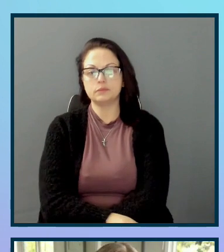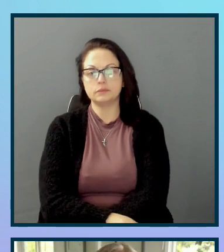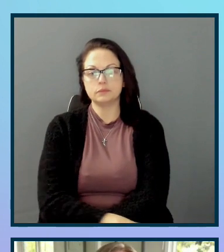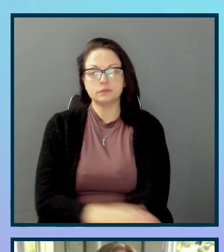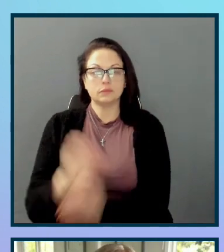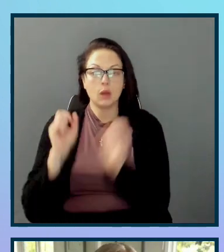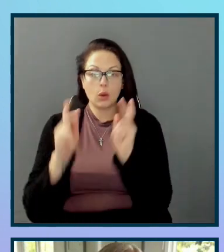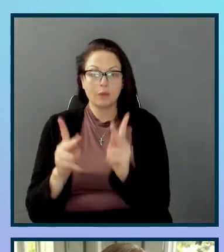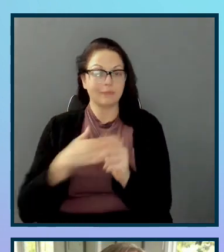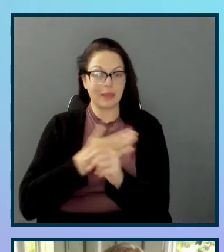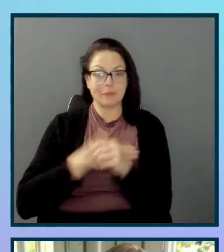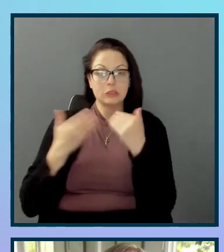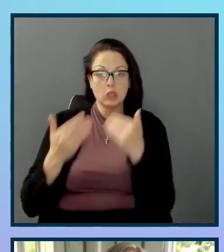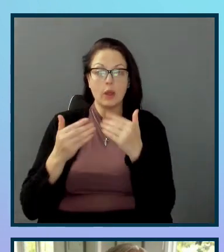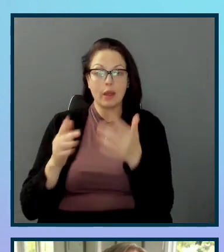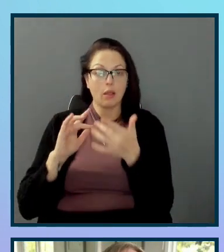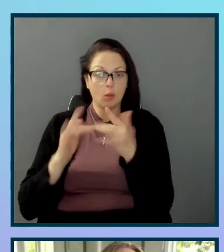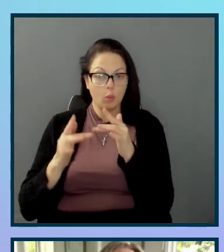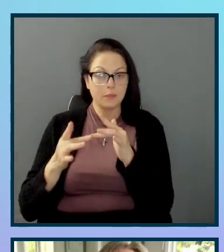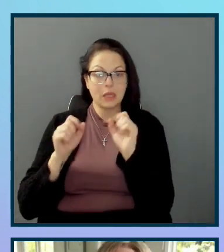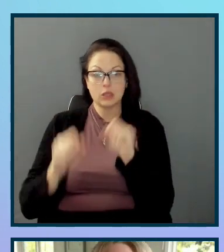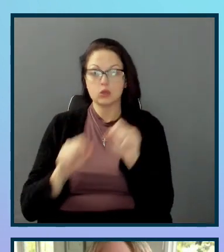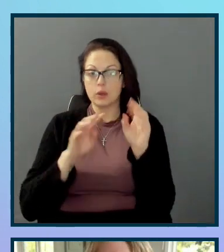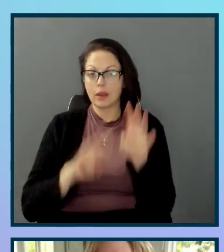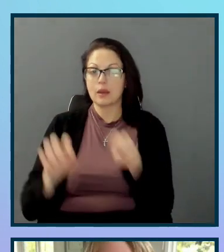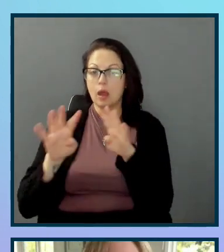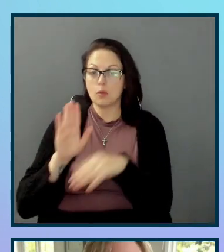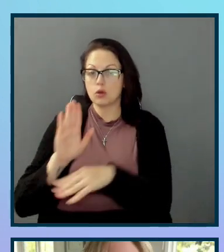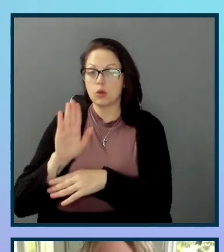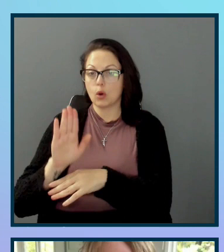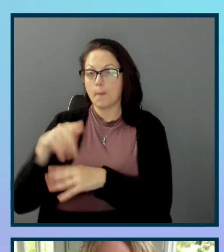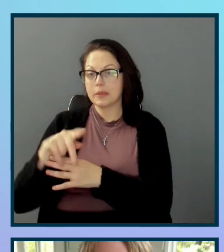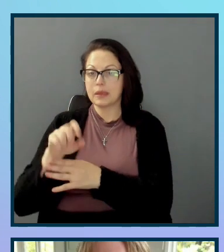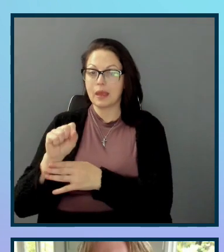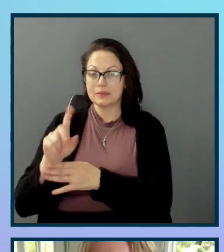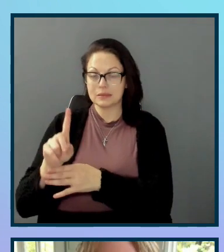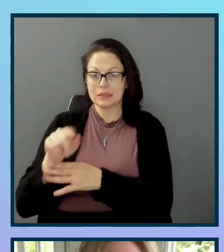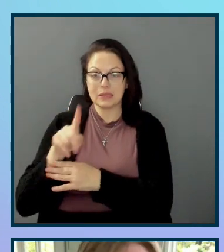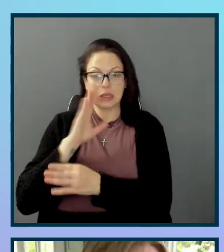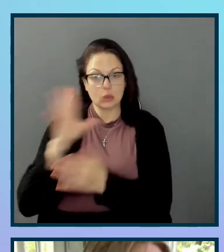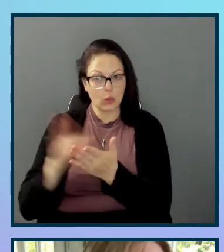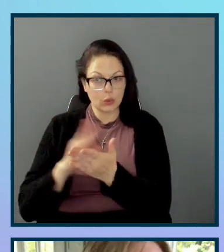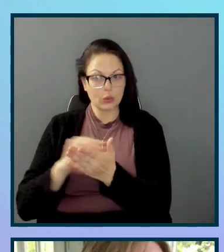to get on the website and put your hands on it. You can upload your own PSDs, by the way, and you'll start to learn how to manipulate those